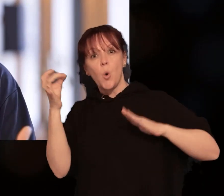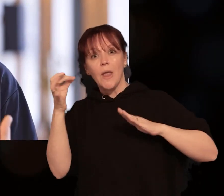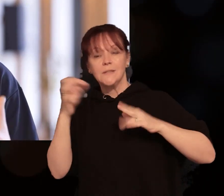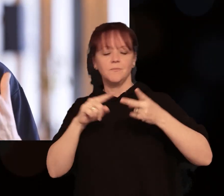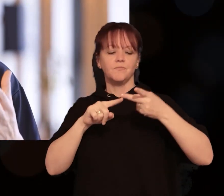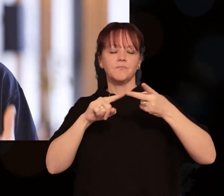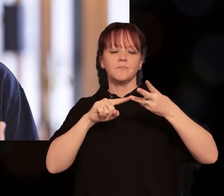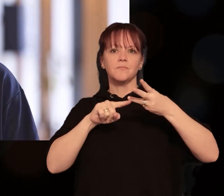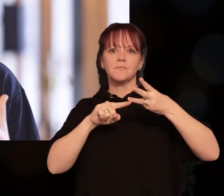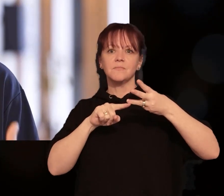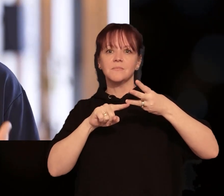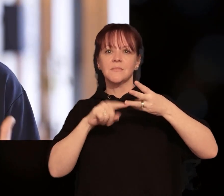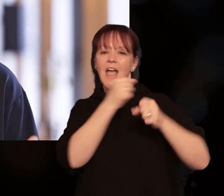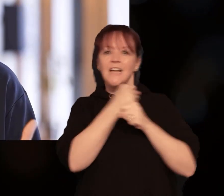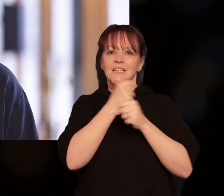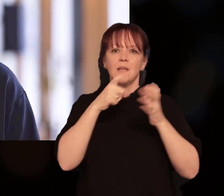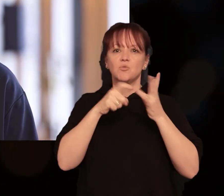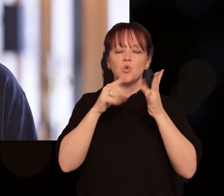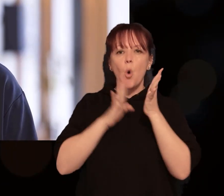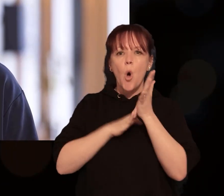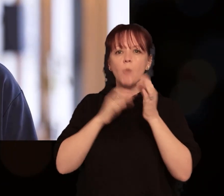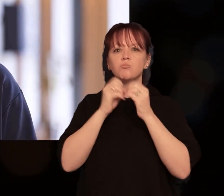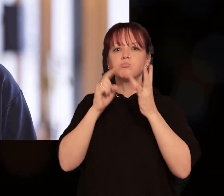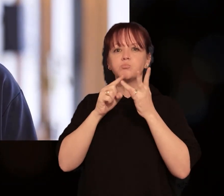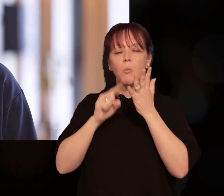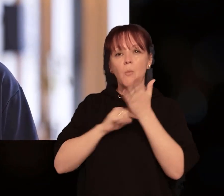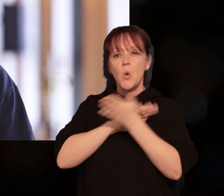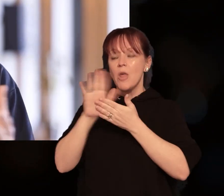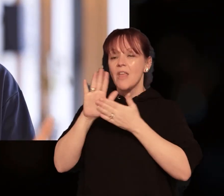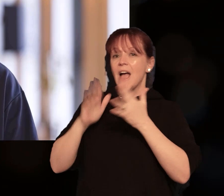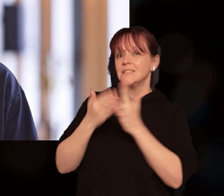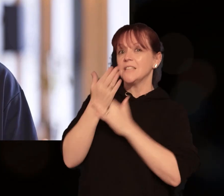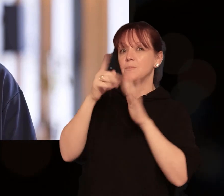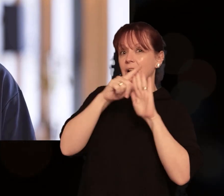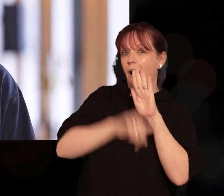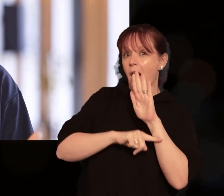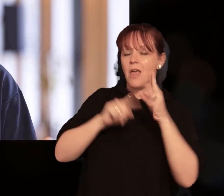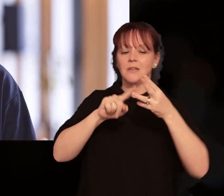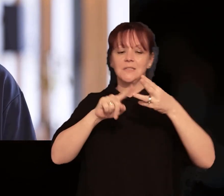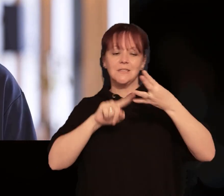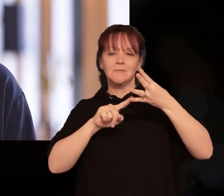Gamescom booth accessibility guidelines, the RNIB Devkit